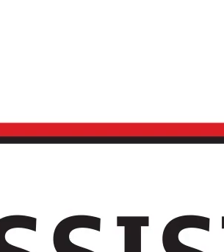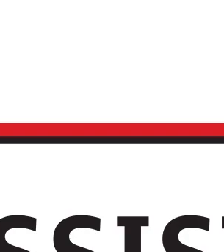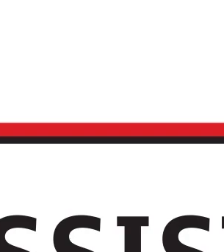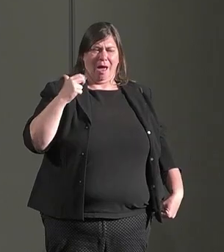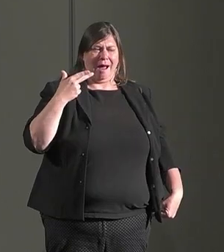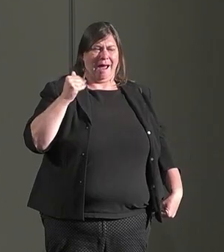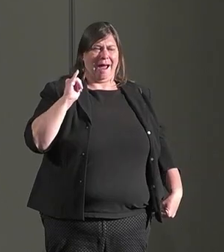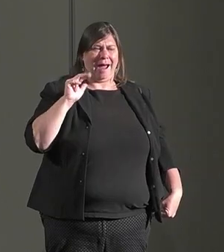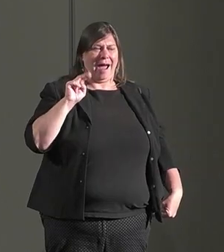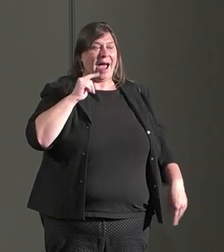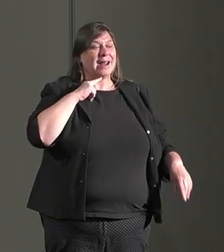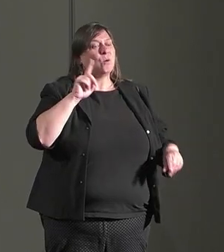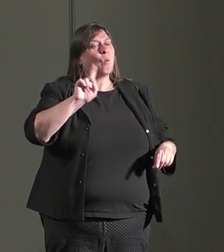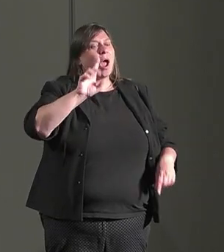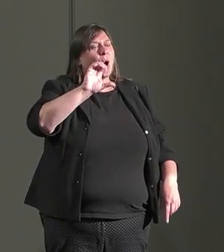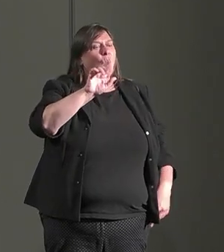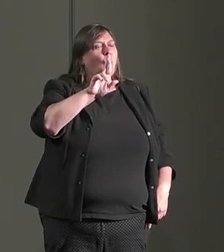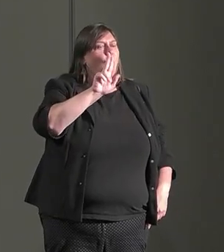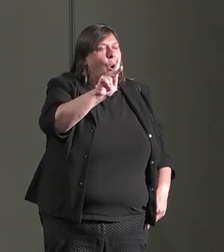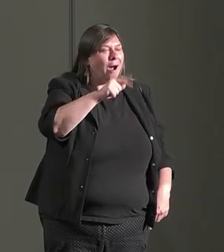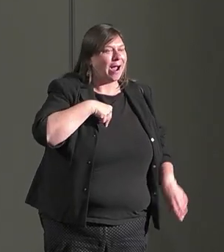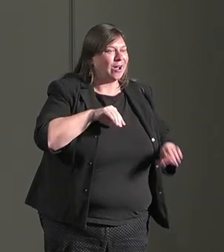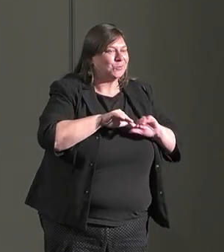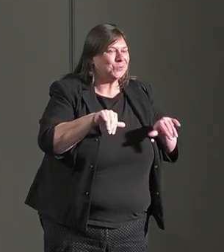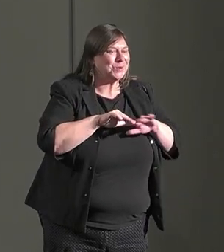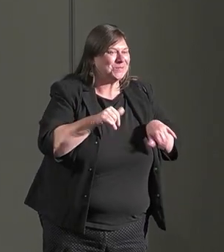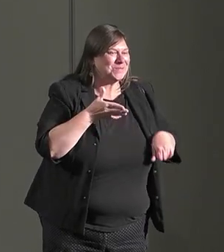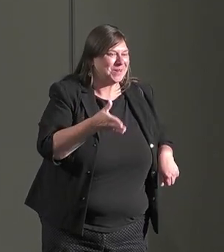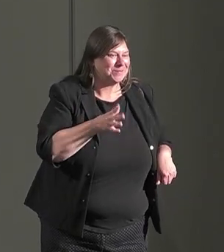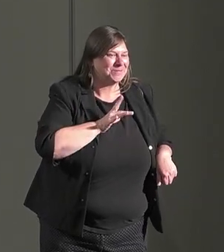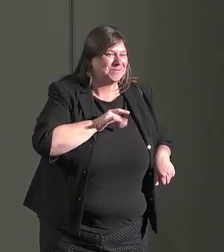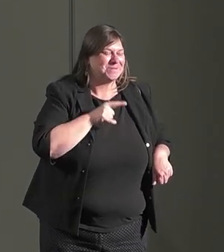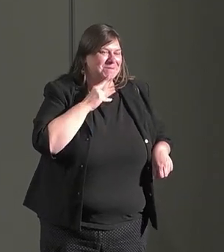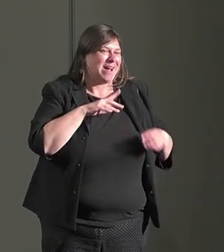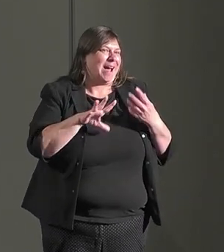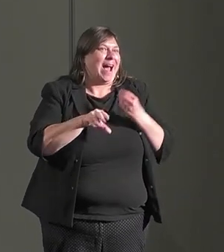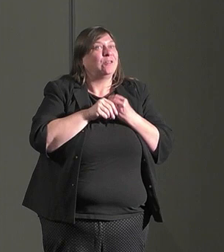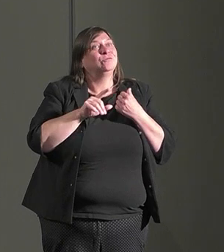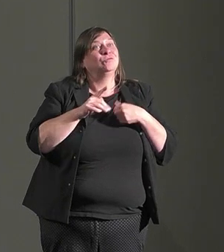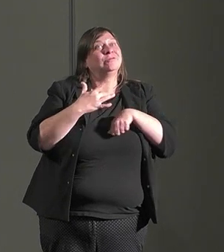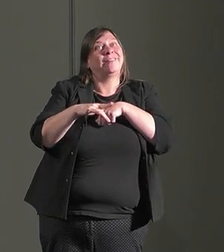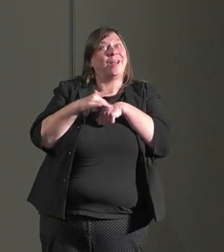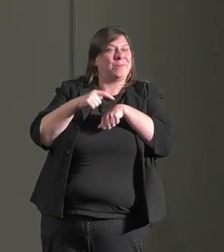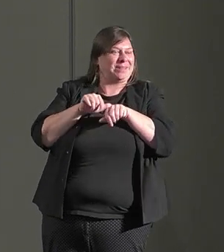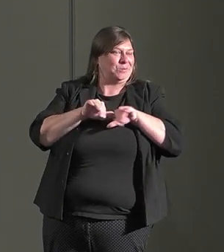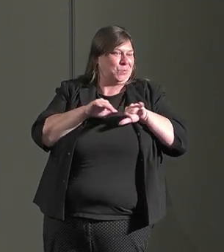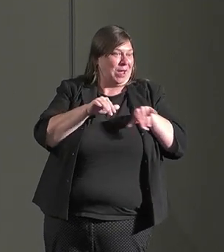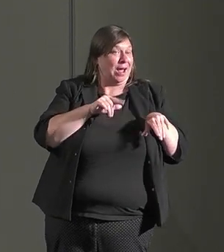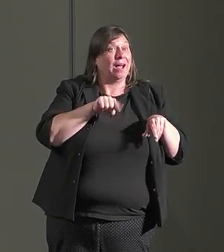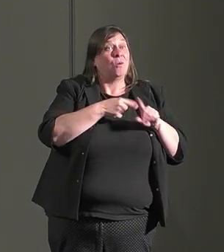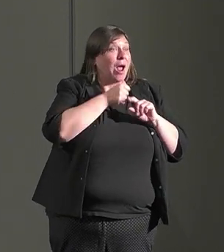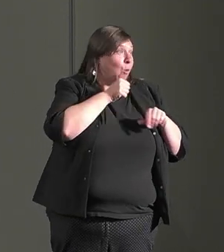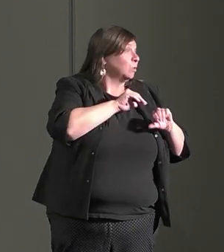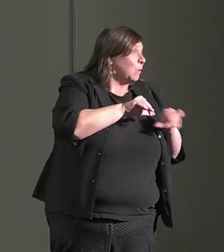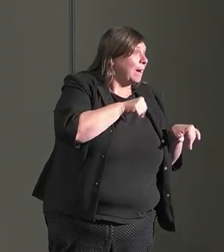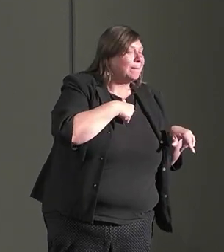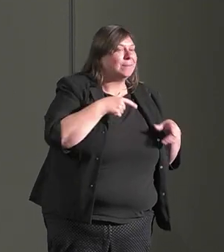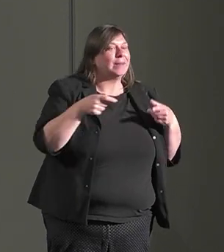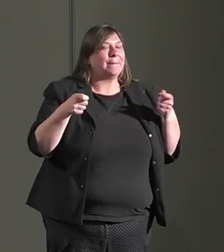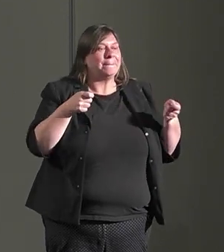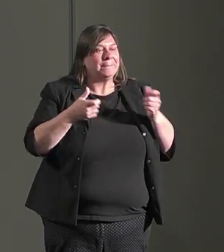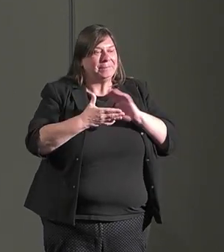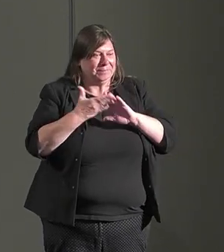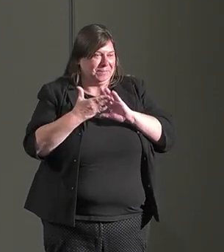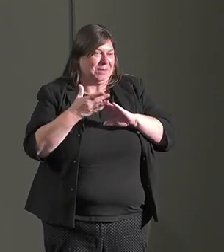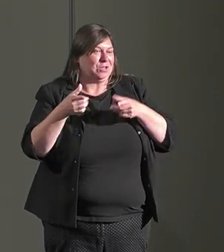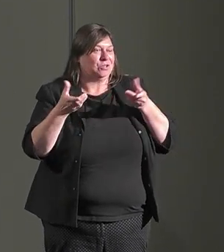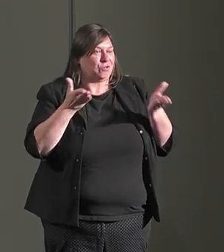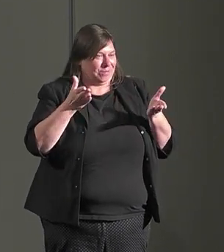where I swim. I do that in my spare time. When I'm not swimming manage expert services in TPGi.